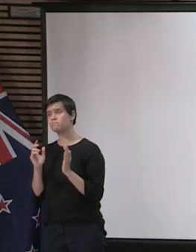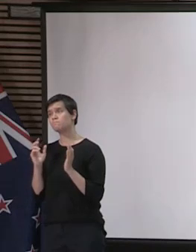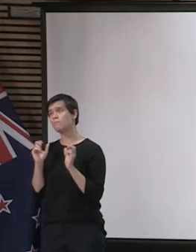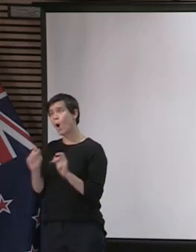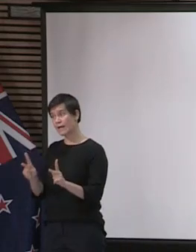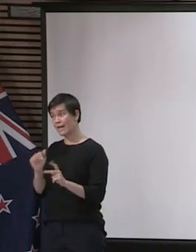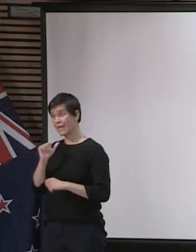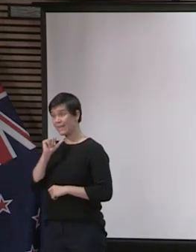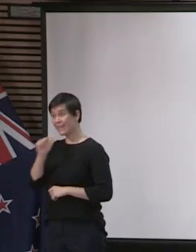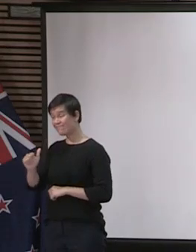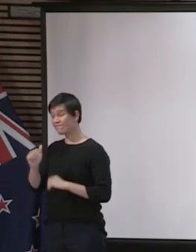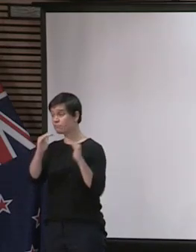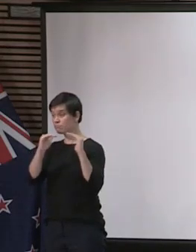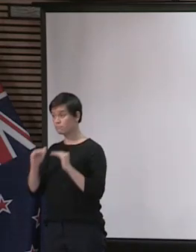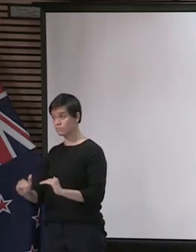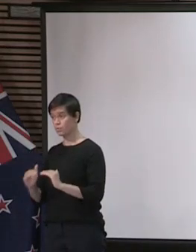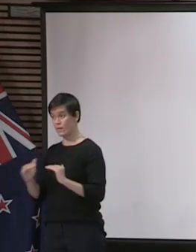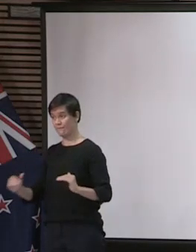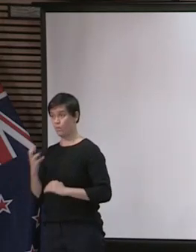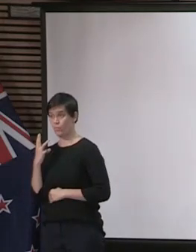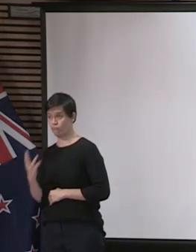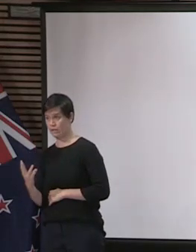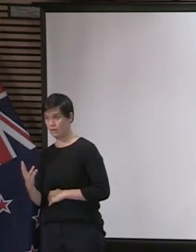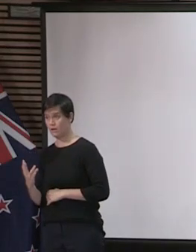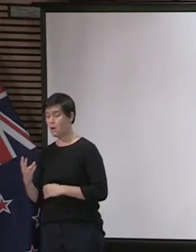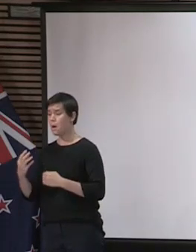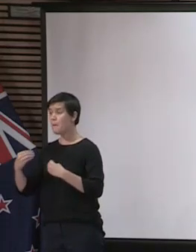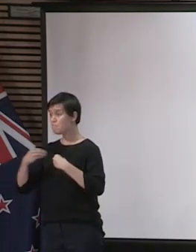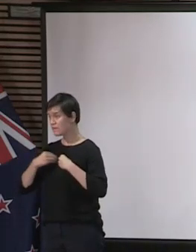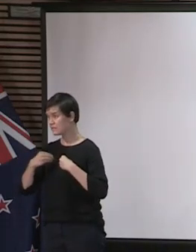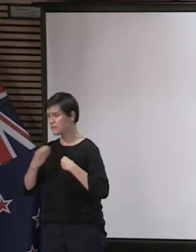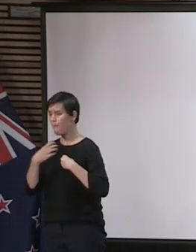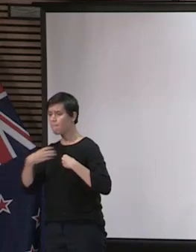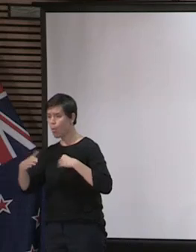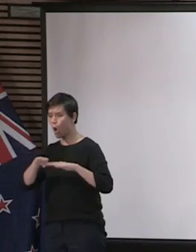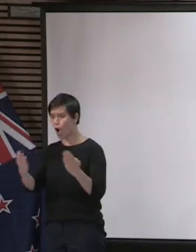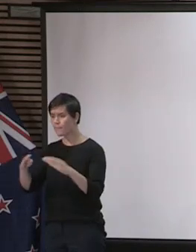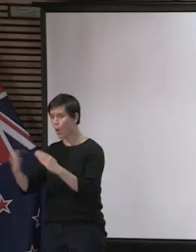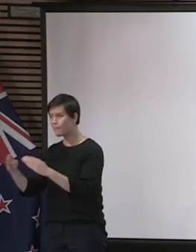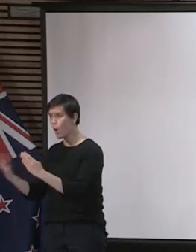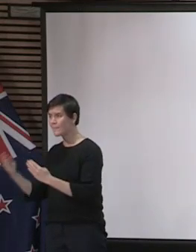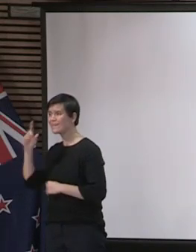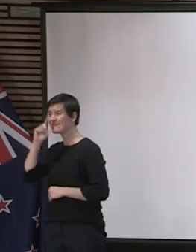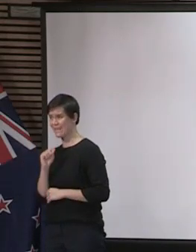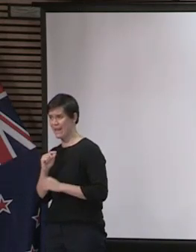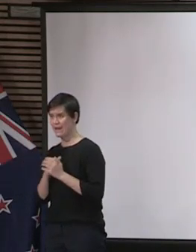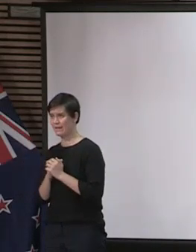lives. What will it look like? What is enforcement going look like, particularly